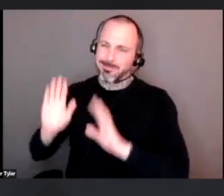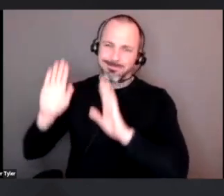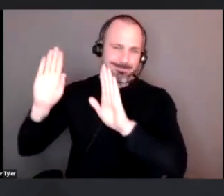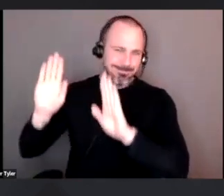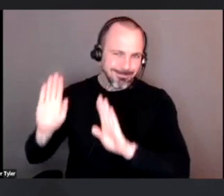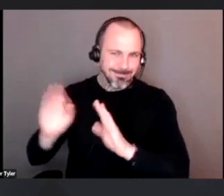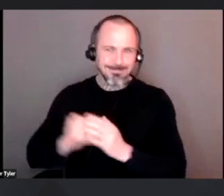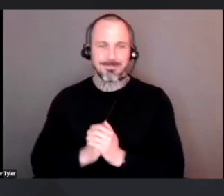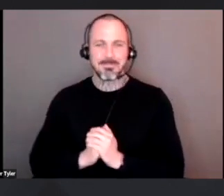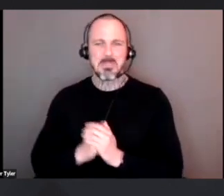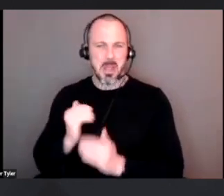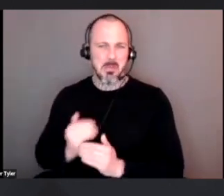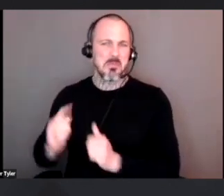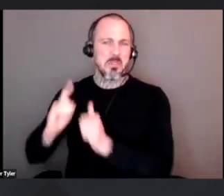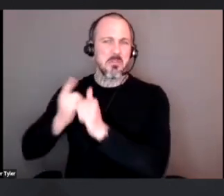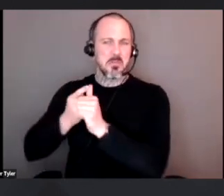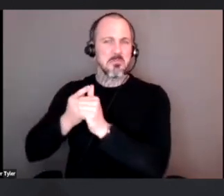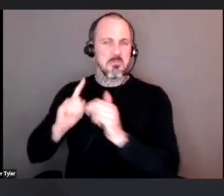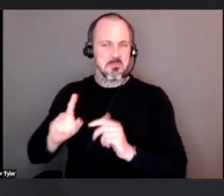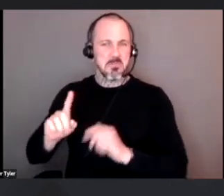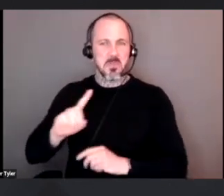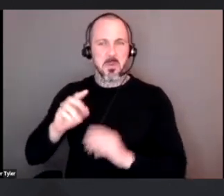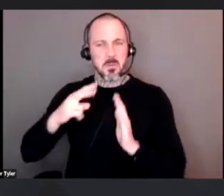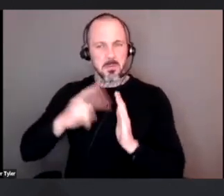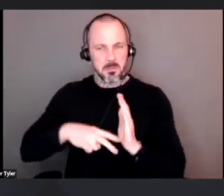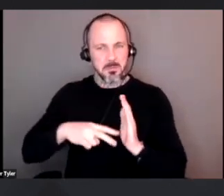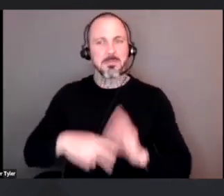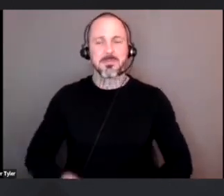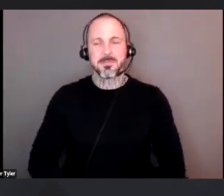So Ola is asking us a question for Dave about internships